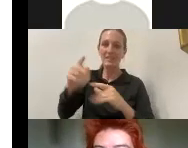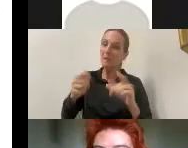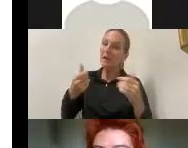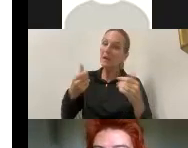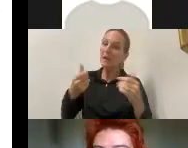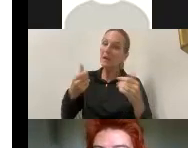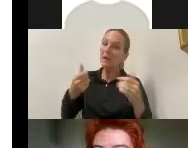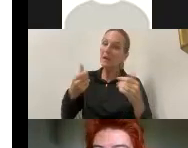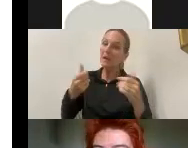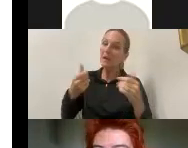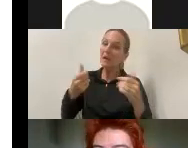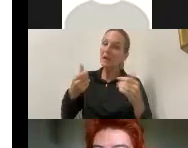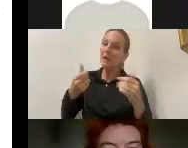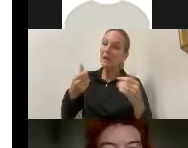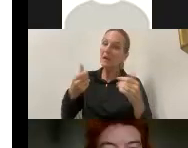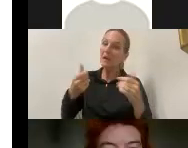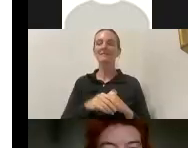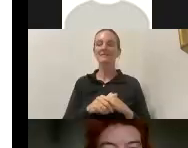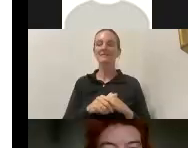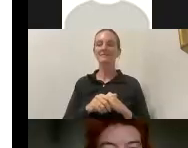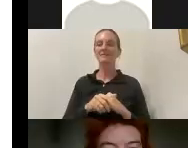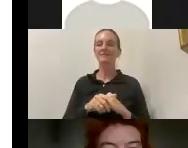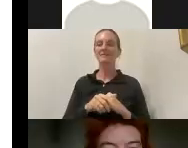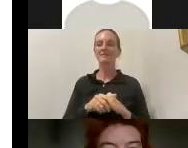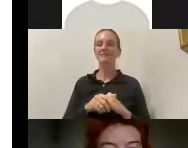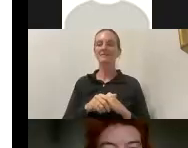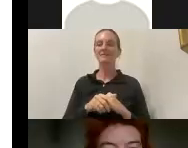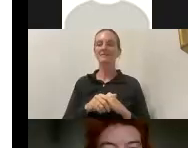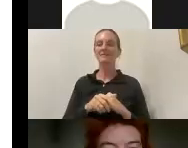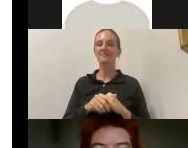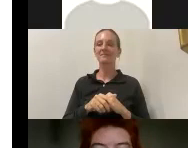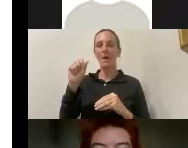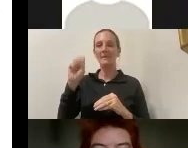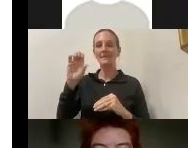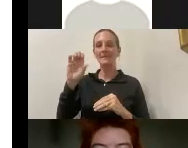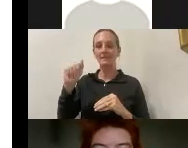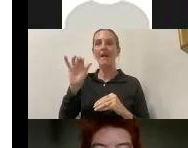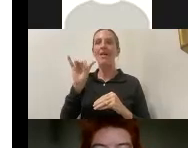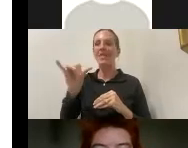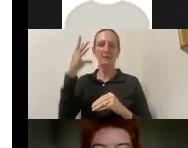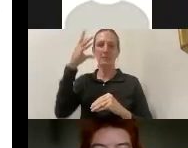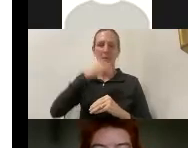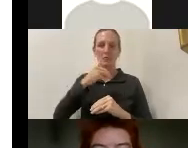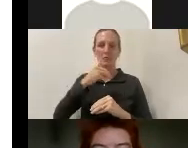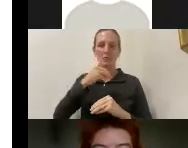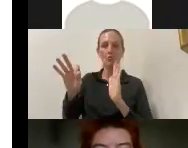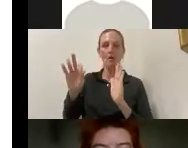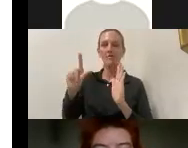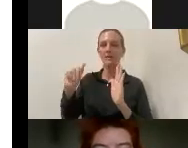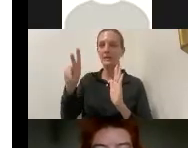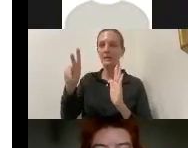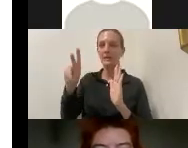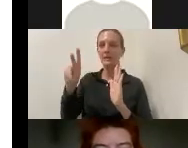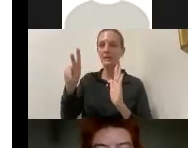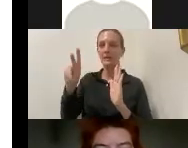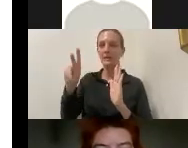Wabasca, a beautiful picture of the lake which I'll just explain it to you, is a view of